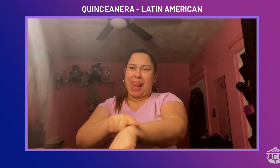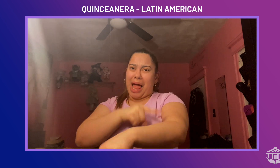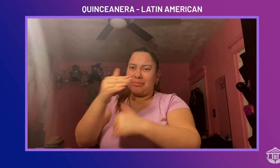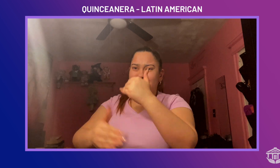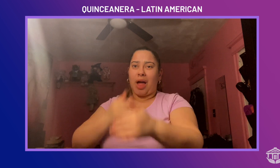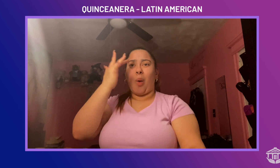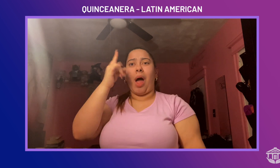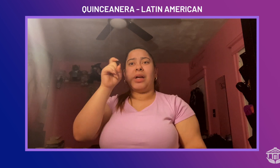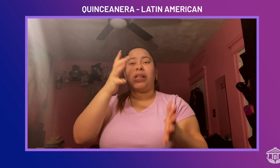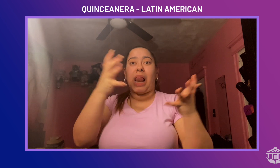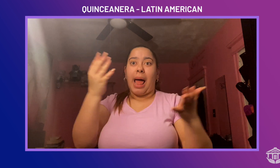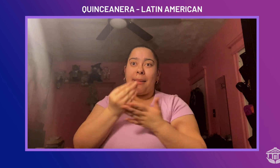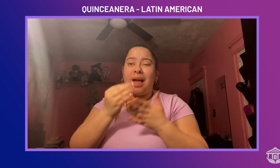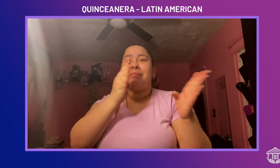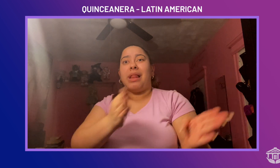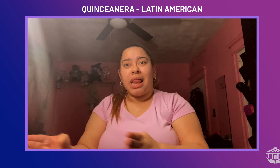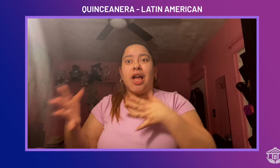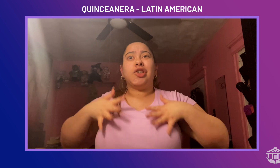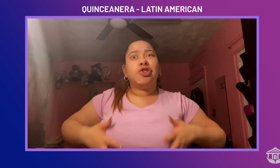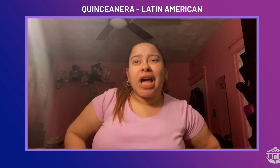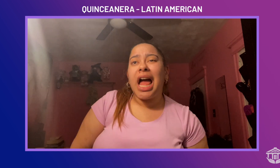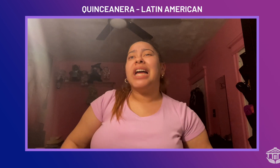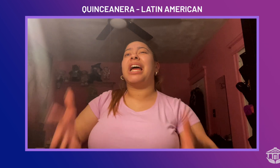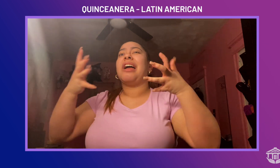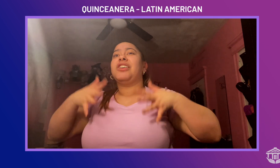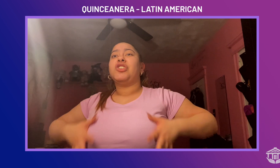There’s a whole lot of time and energy, not to mention money, involved in the planning process